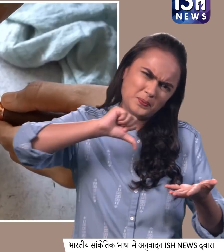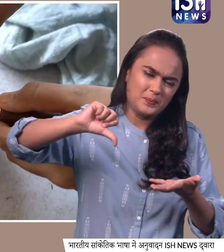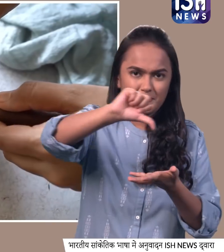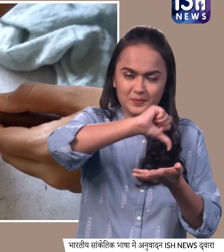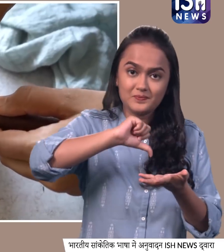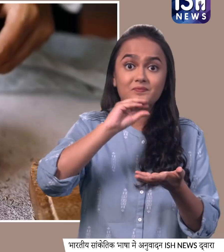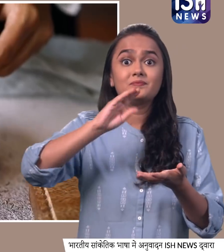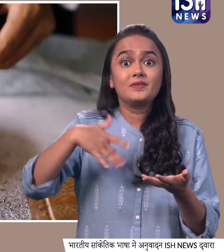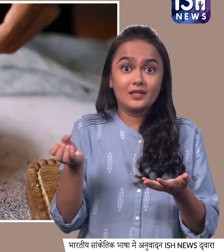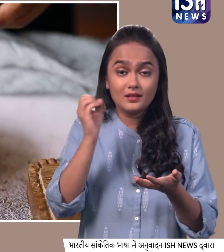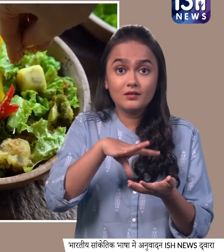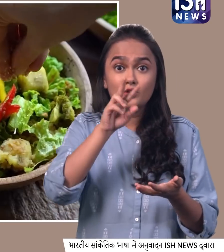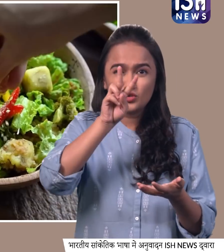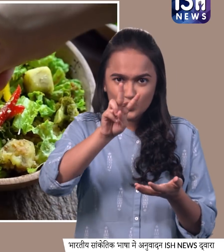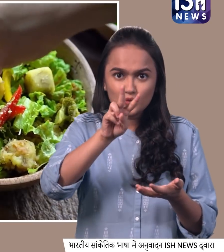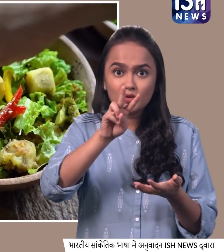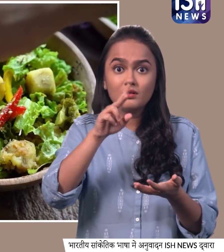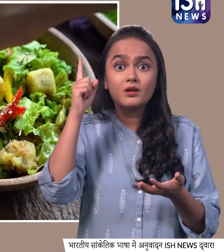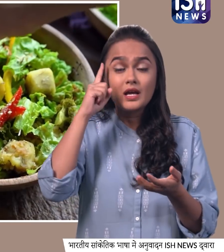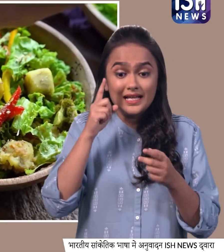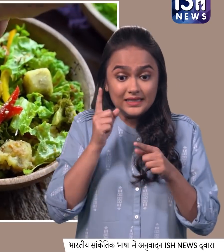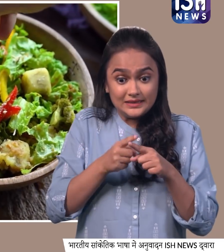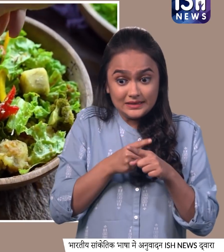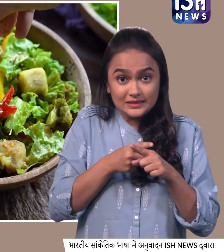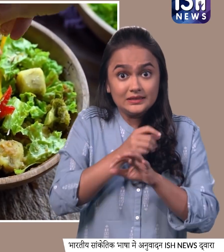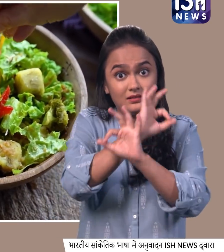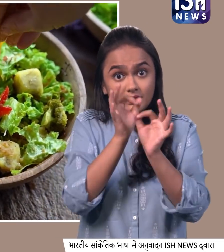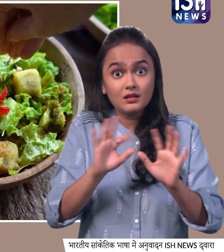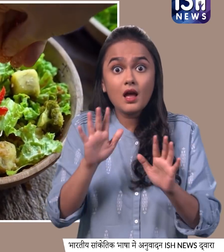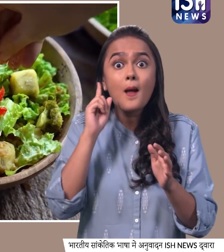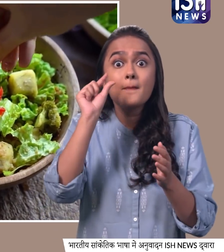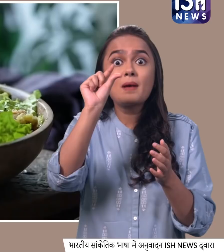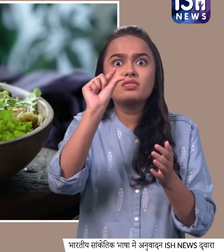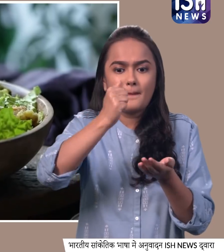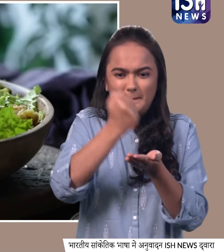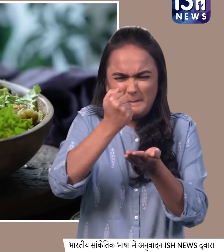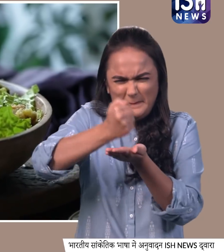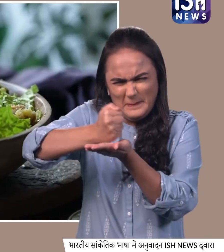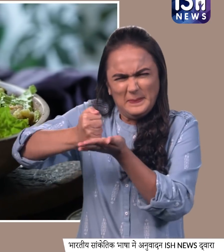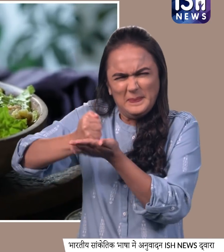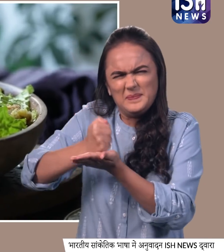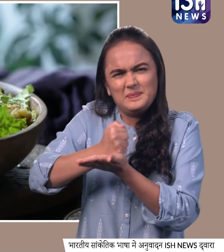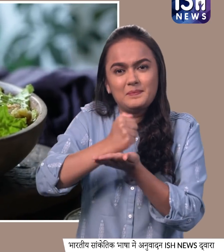On top of it, we'll add 2 roasted and chopped almonds for extra crunch